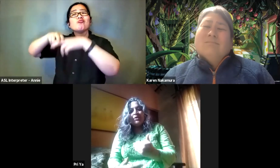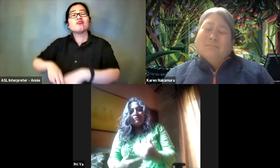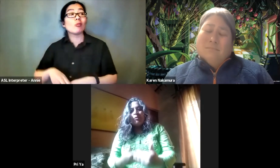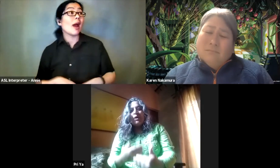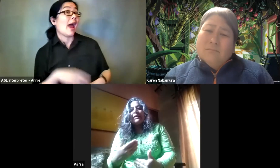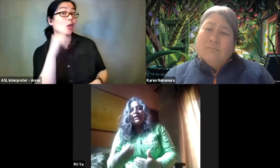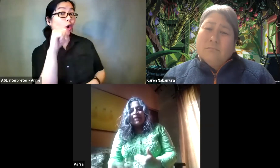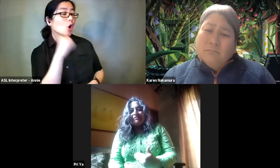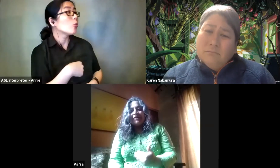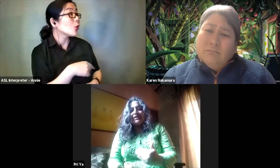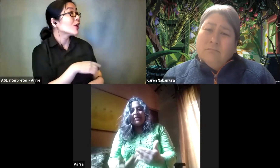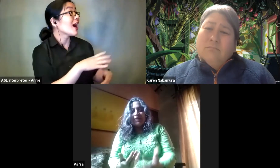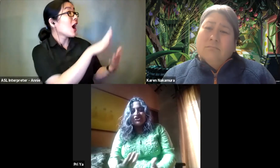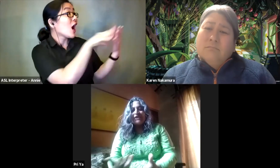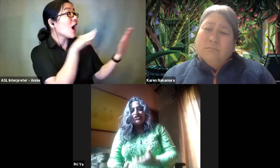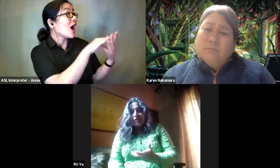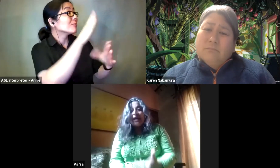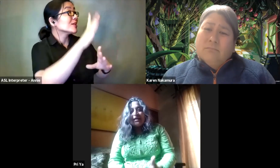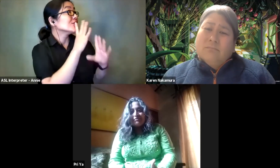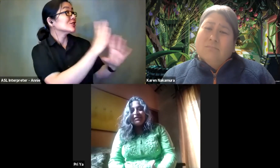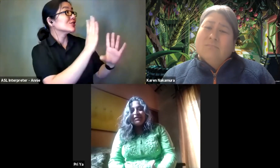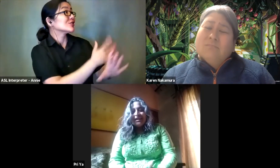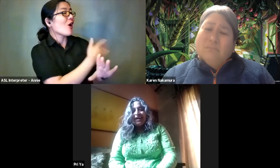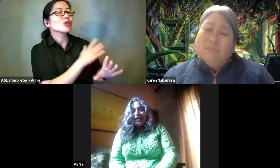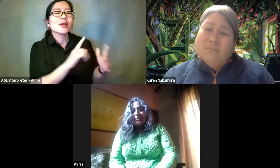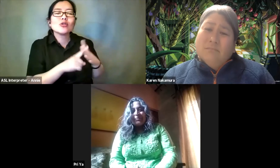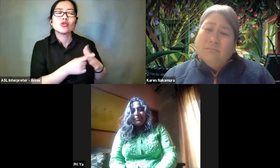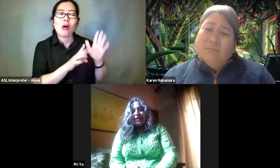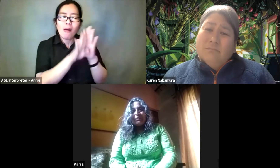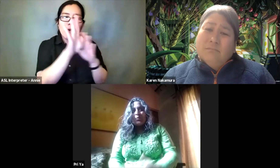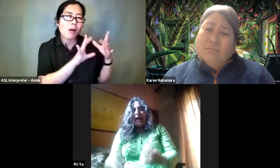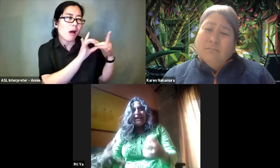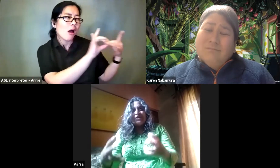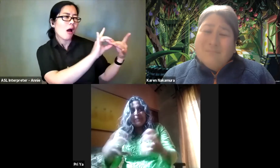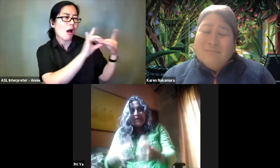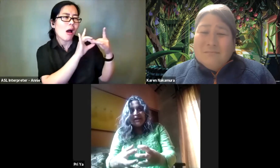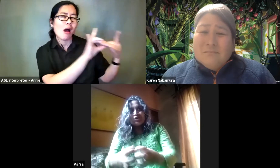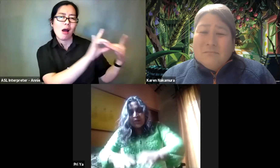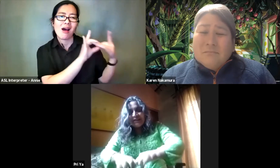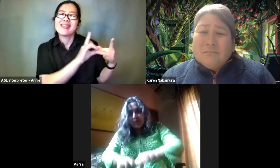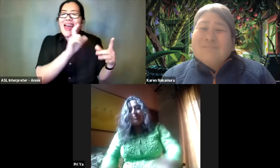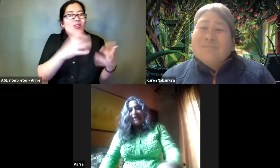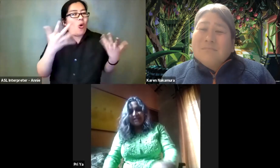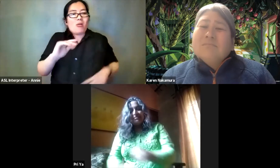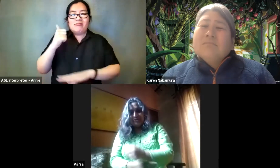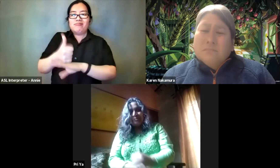what a grandfather and grandchild should have. Priya Ramasubban: had to be there, so that they could break it in the film.